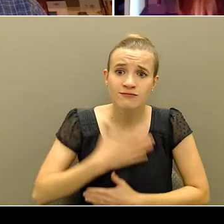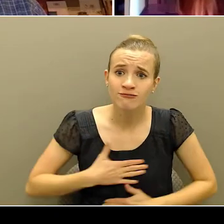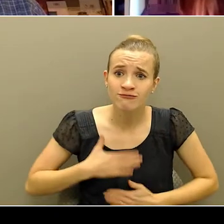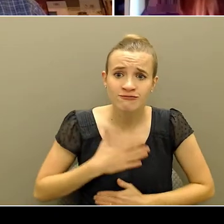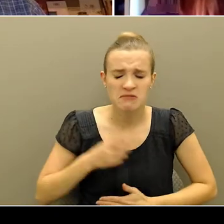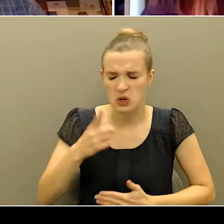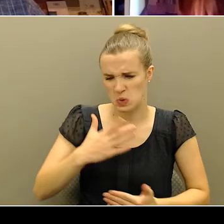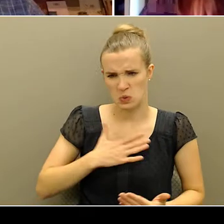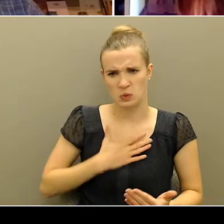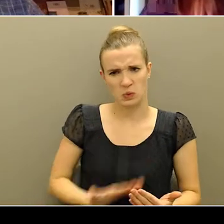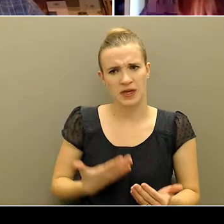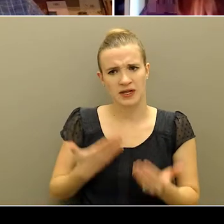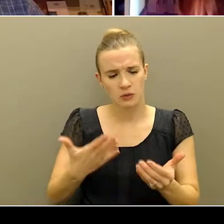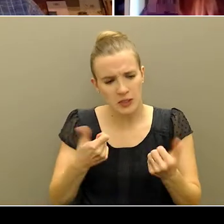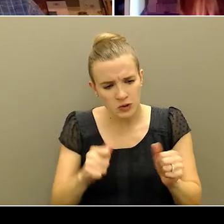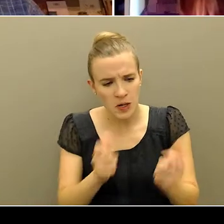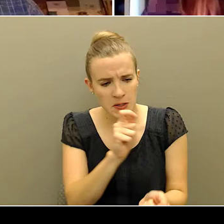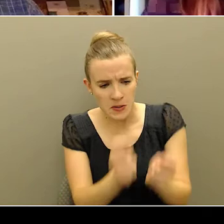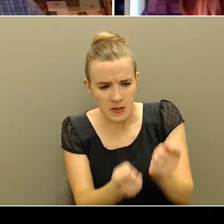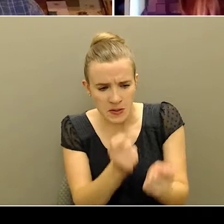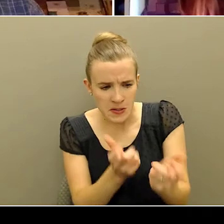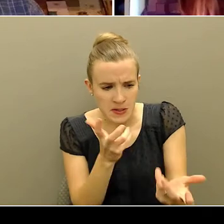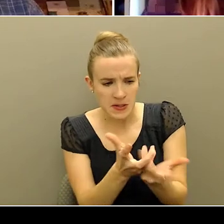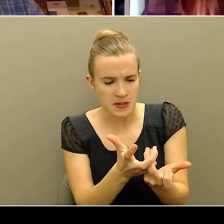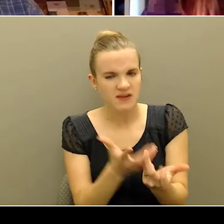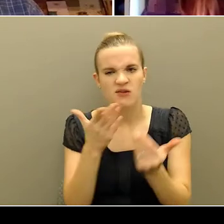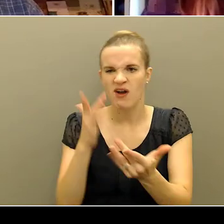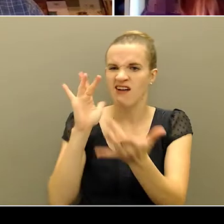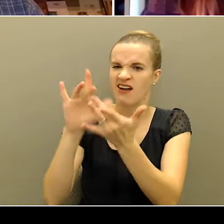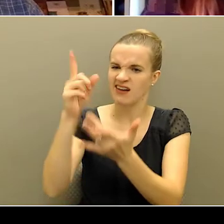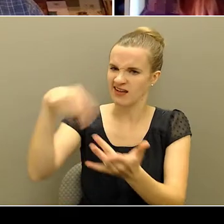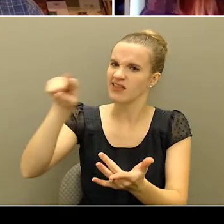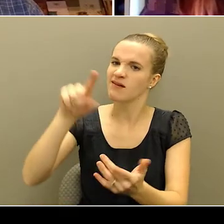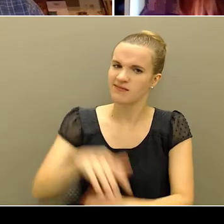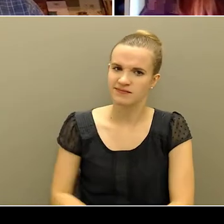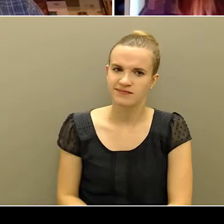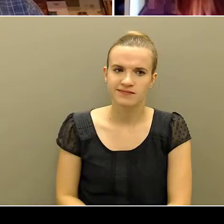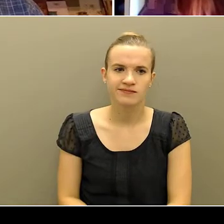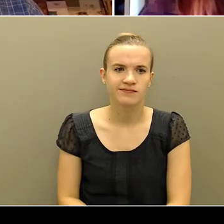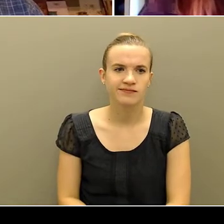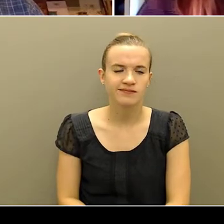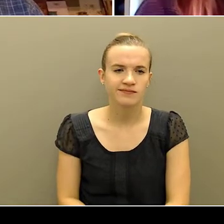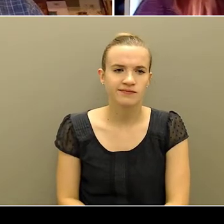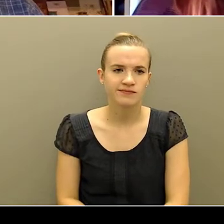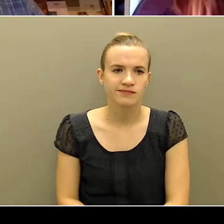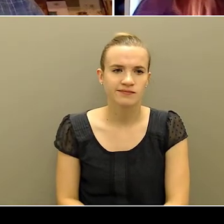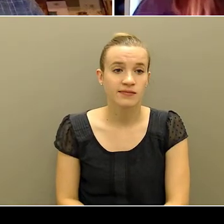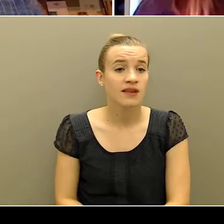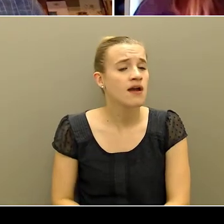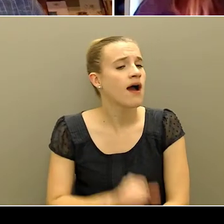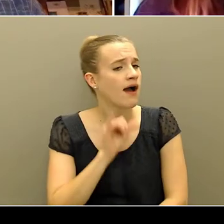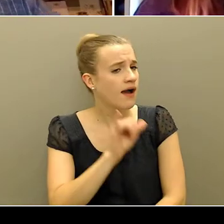Erik: So the Adapts, that transfer sling, do you take one of those with you in some cases? Do you have one that you travel with?